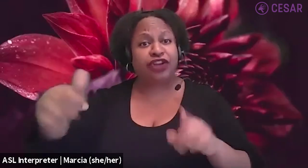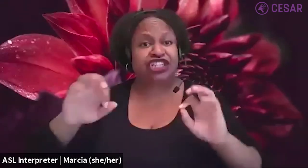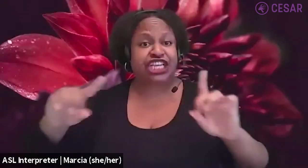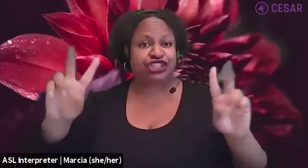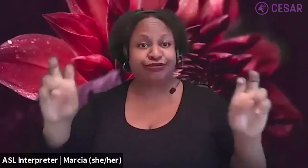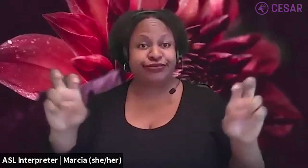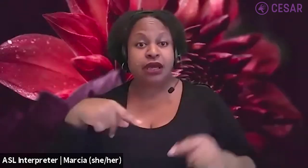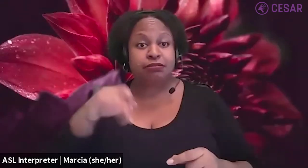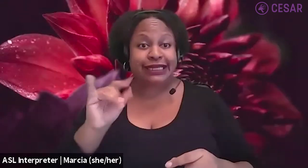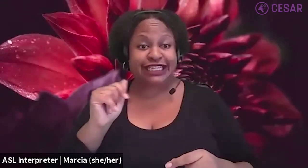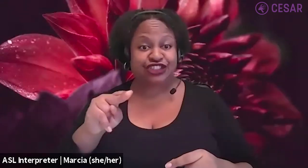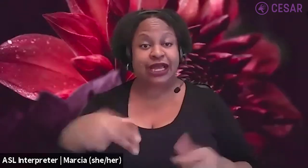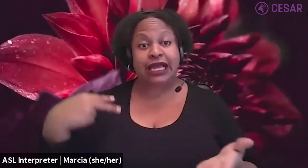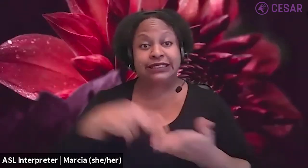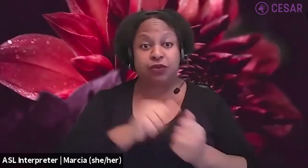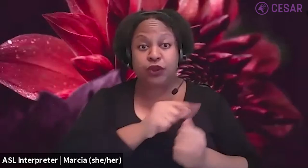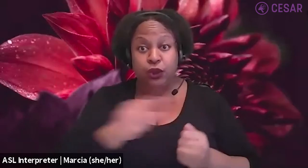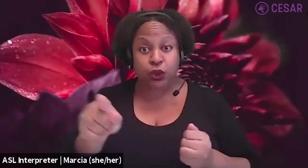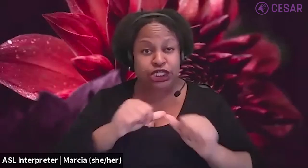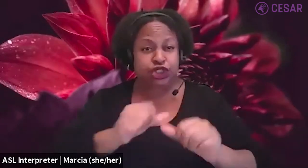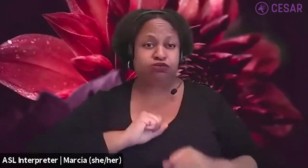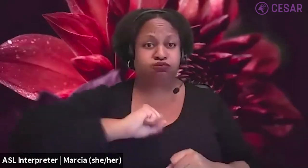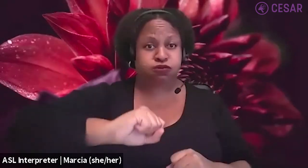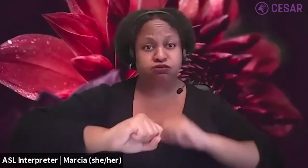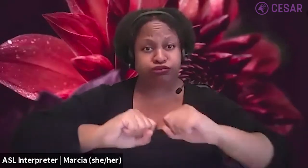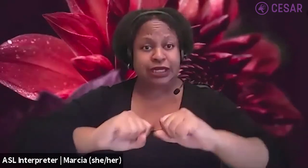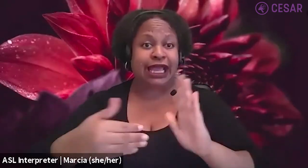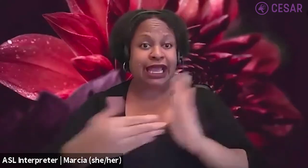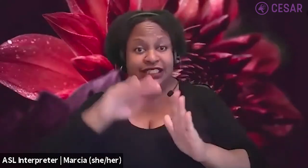continue to resist against all forms of Anti-Black, Anti-Indigenous, White supremacy and intersectional